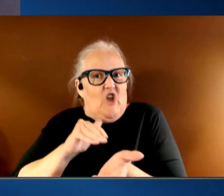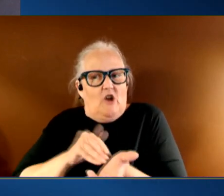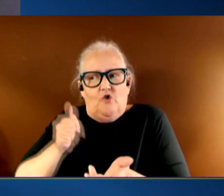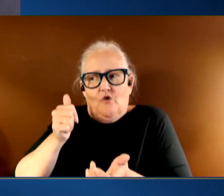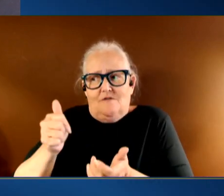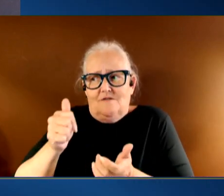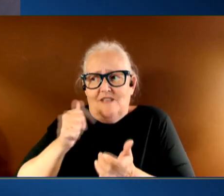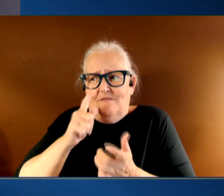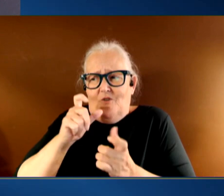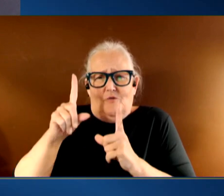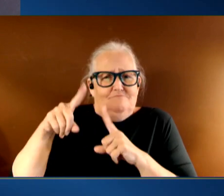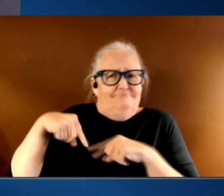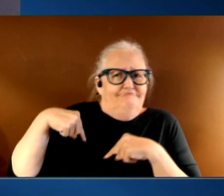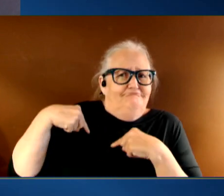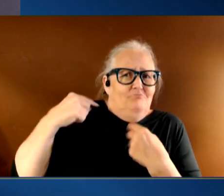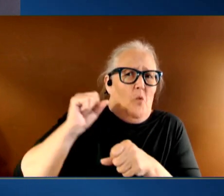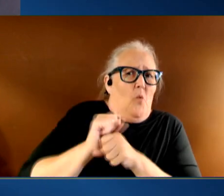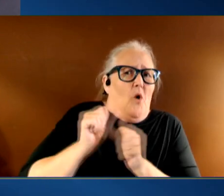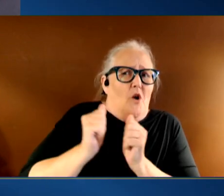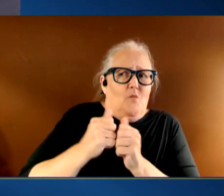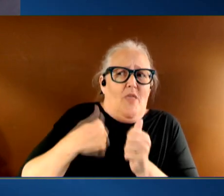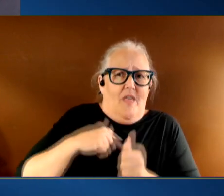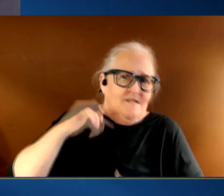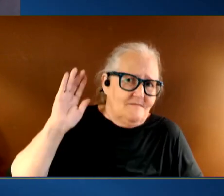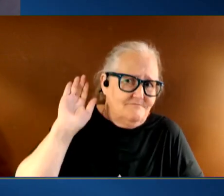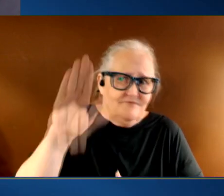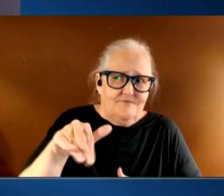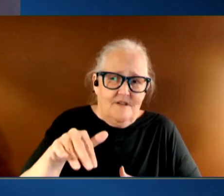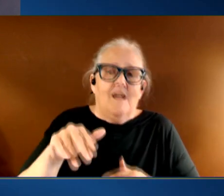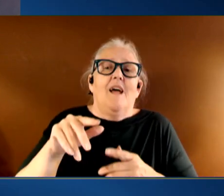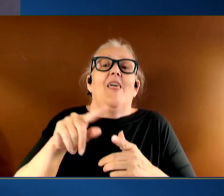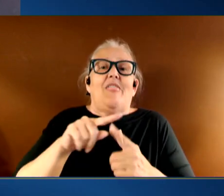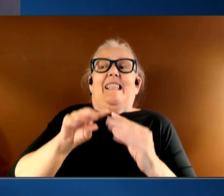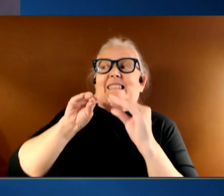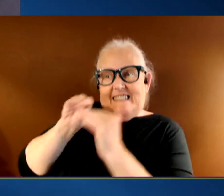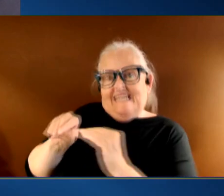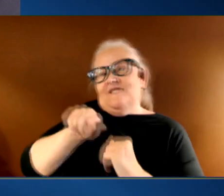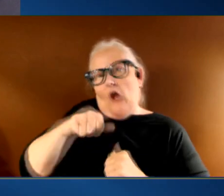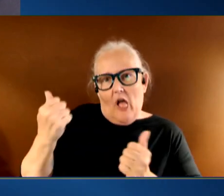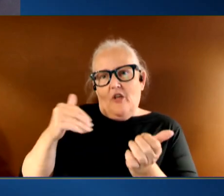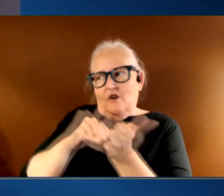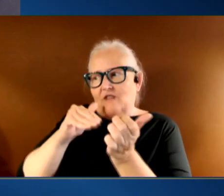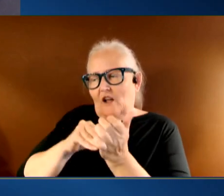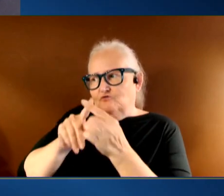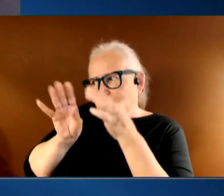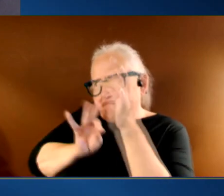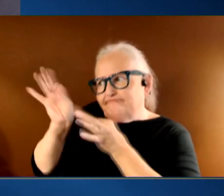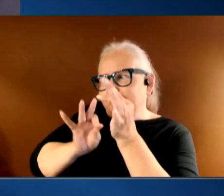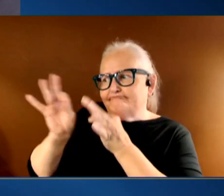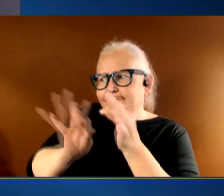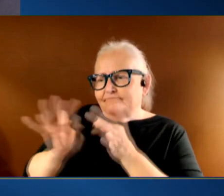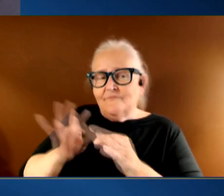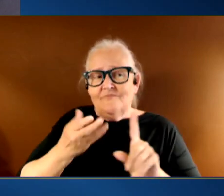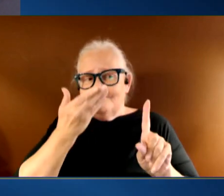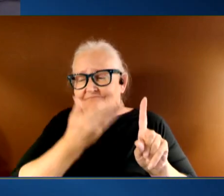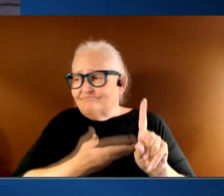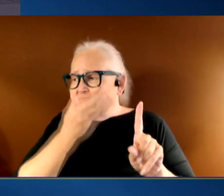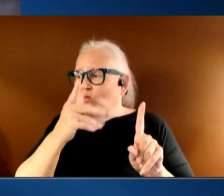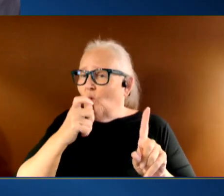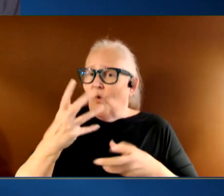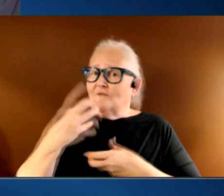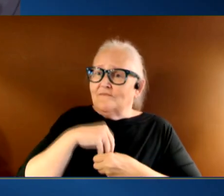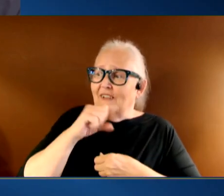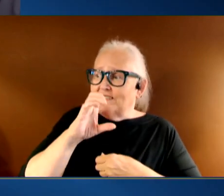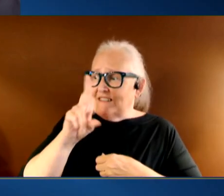the way to help other physicians to understand the story of the person with sickle cell disease